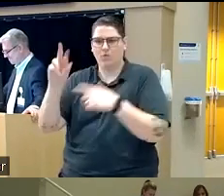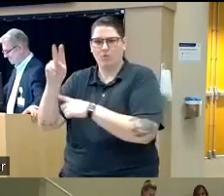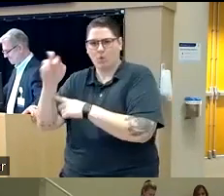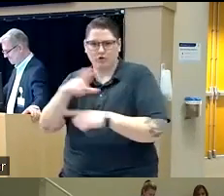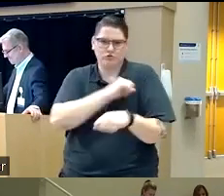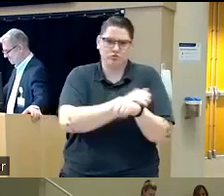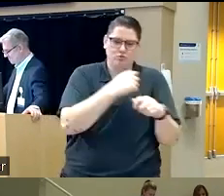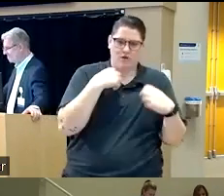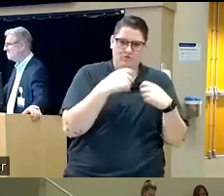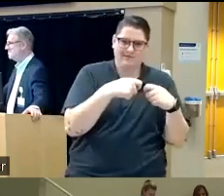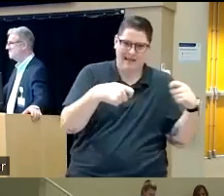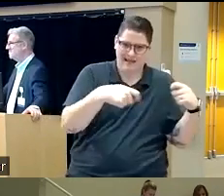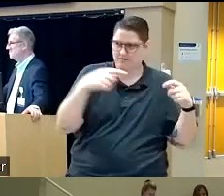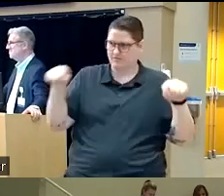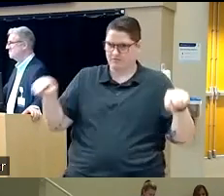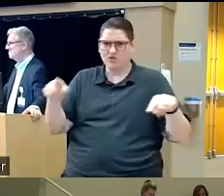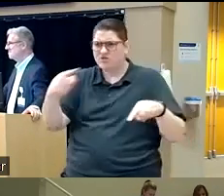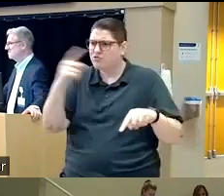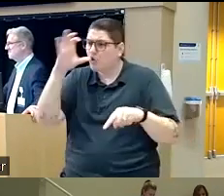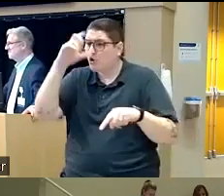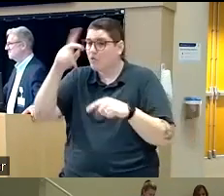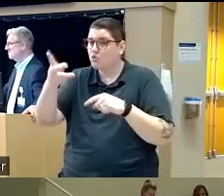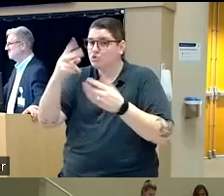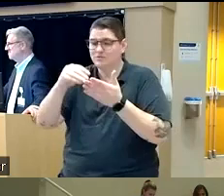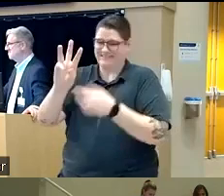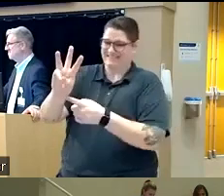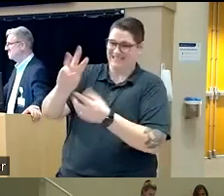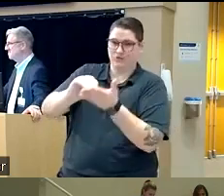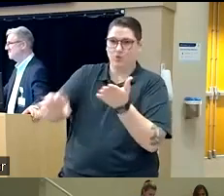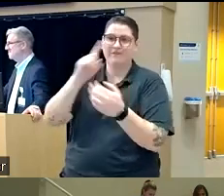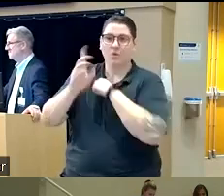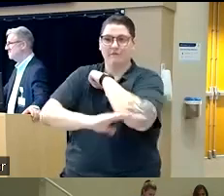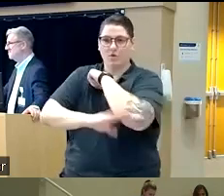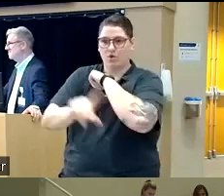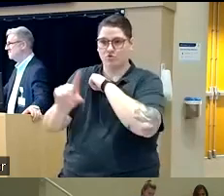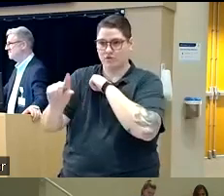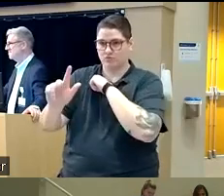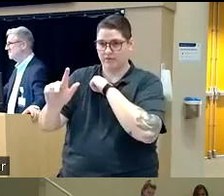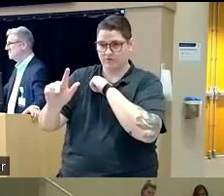you mentioned you're looking for six students for 423 what's the what's the maximum number of